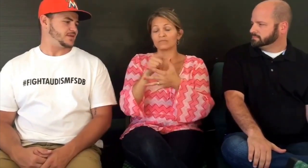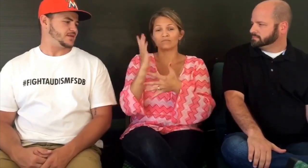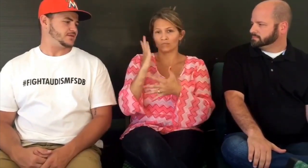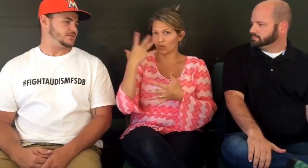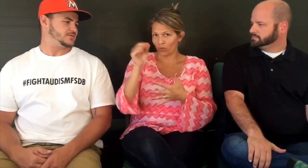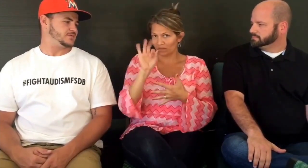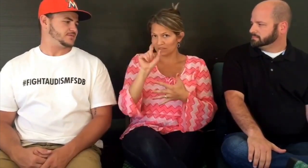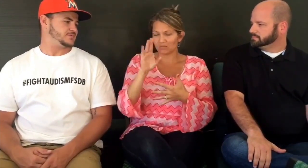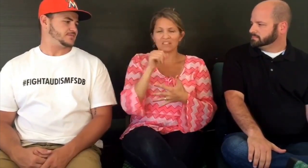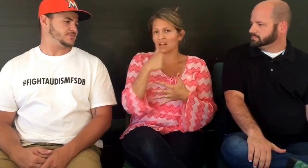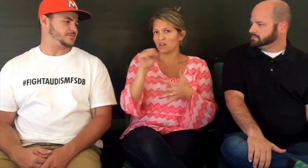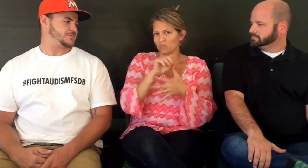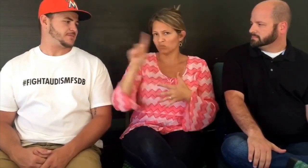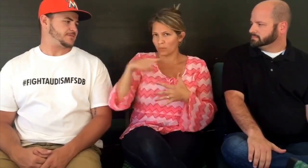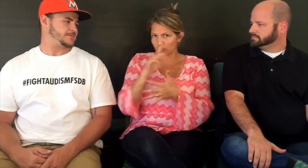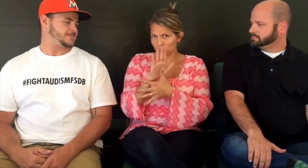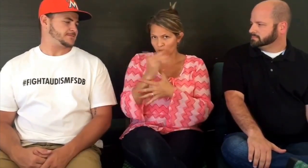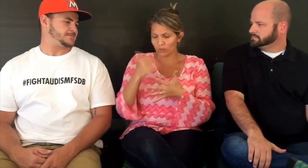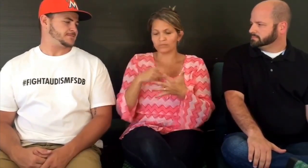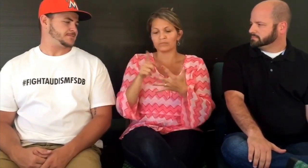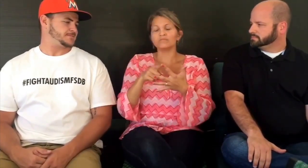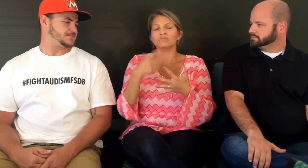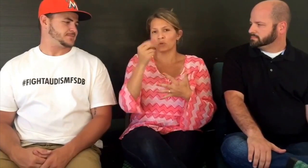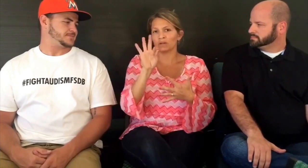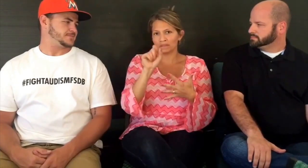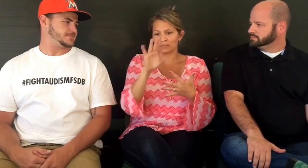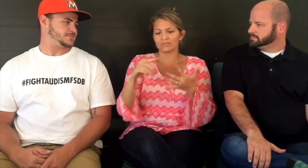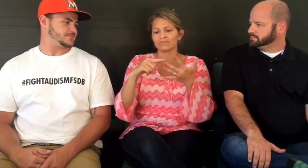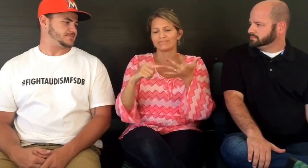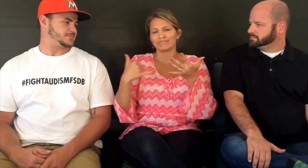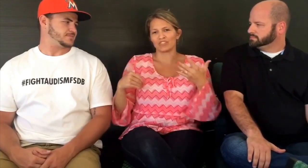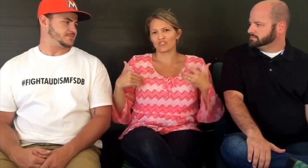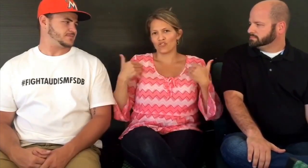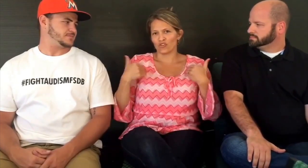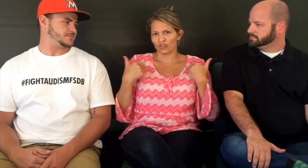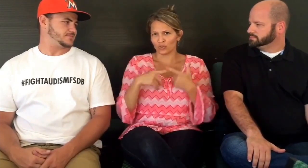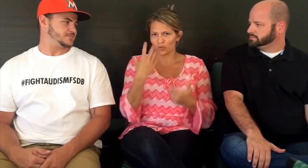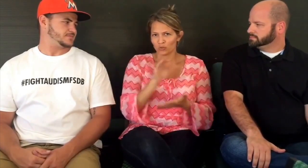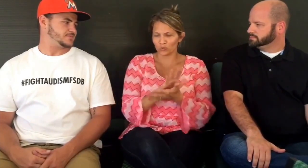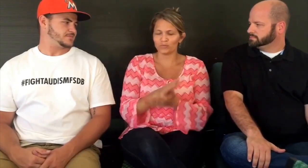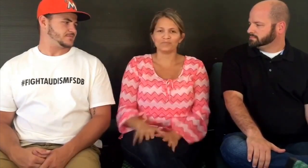The oldest used to go to FSDB, but not anymore, he’s at a public school now. The second child is at FSDB and the last three are still too young to go to school.